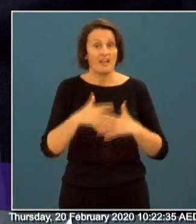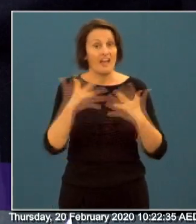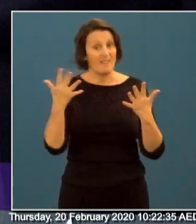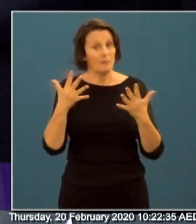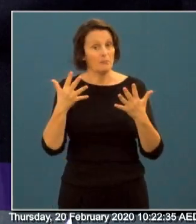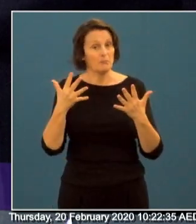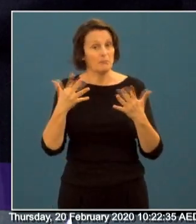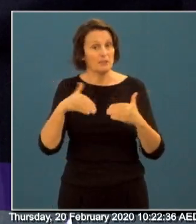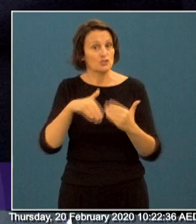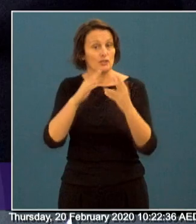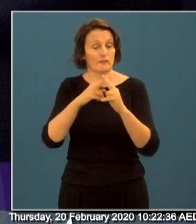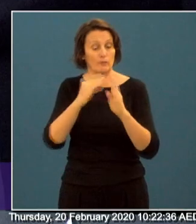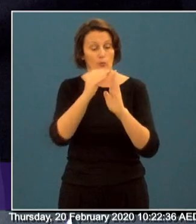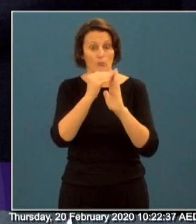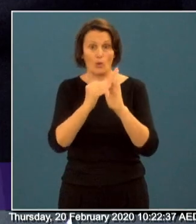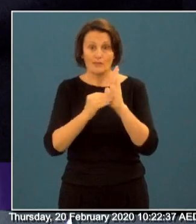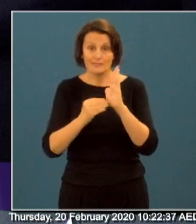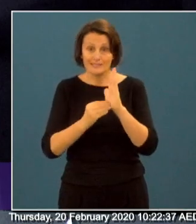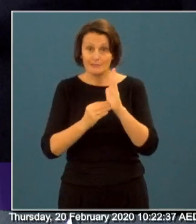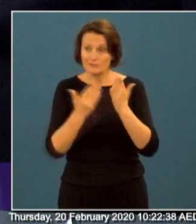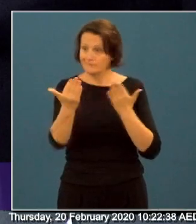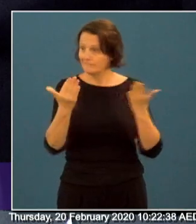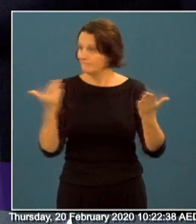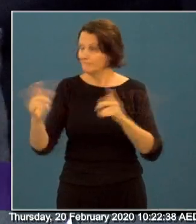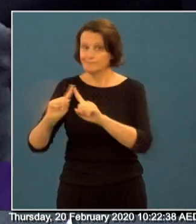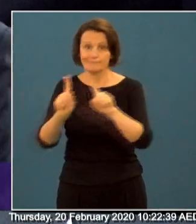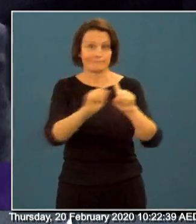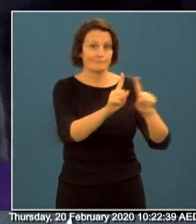and that's something that I think could be put with value